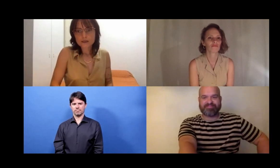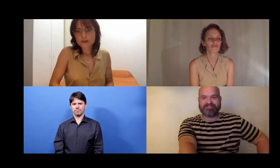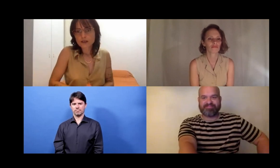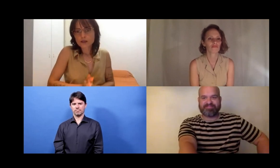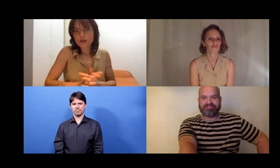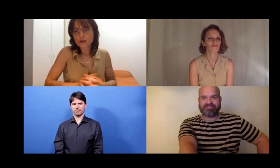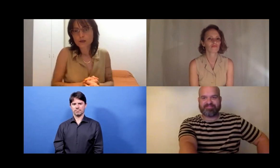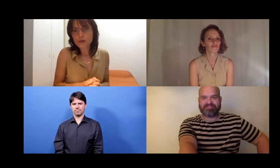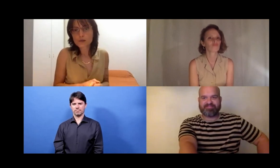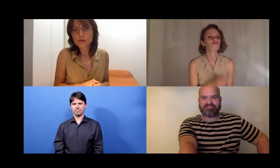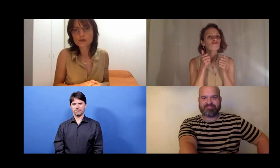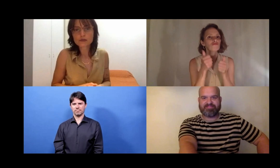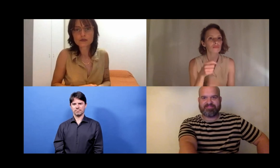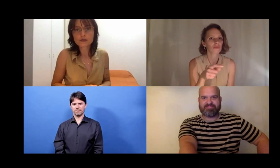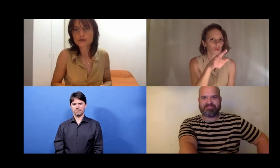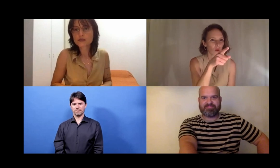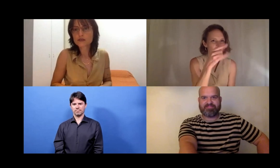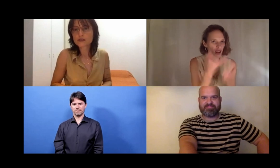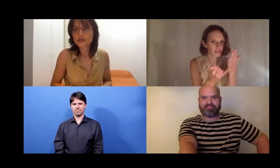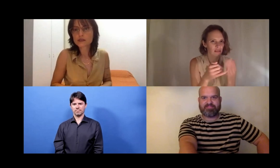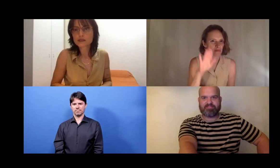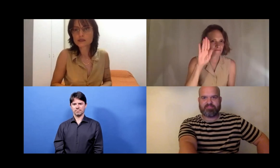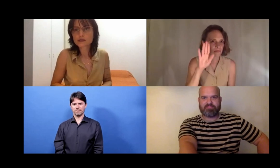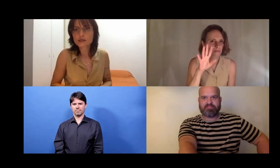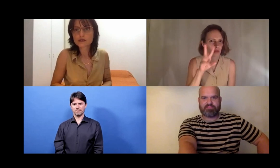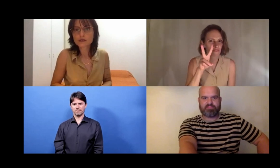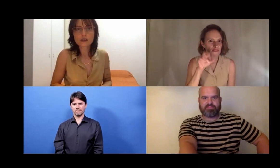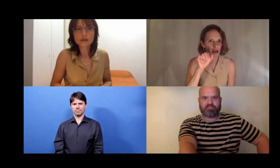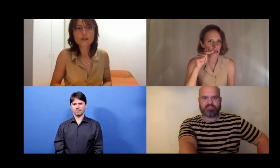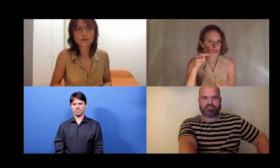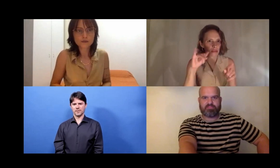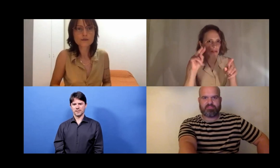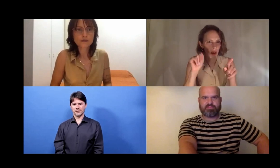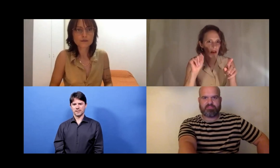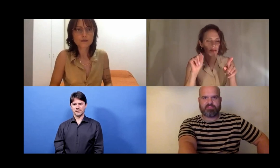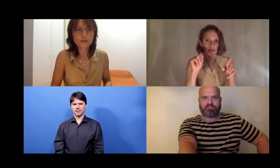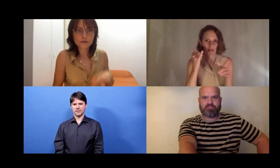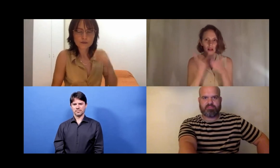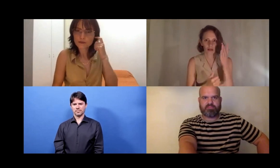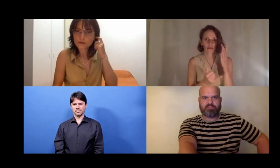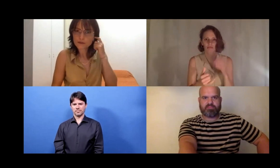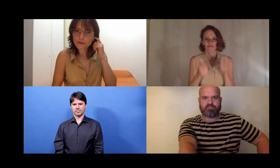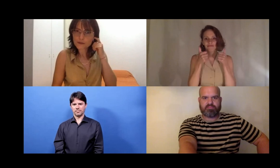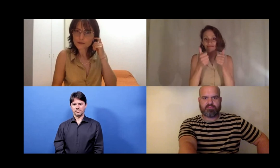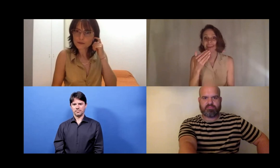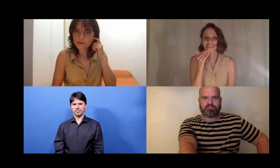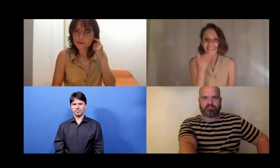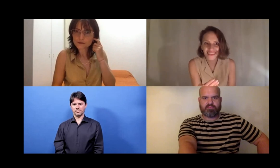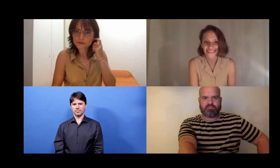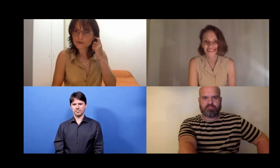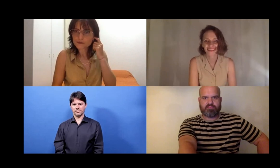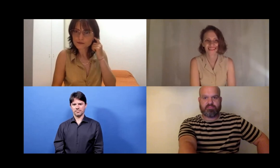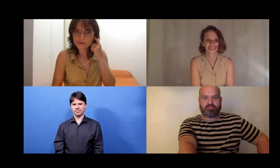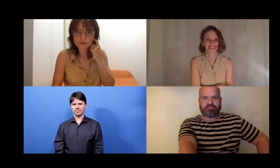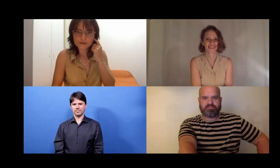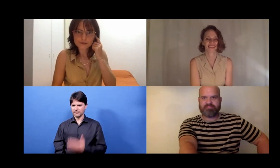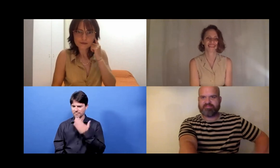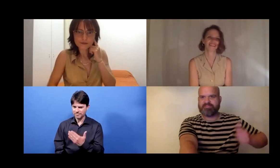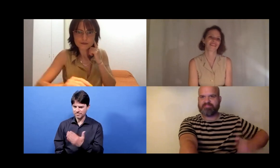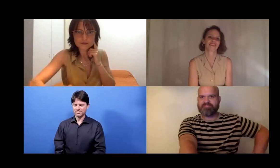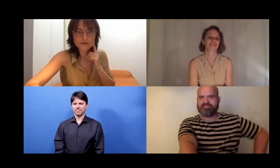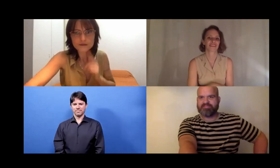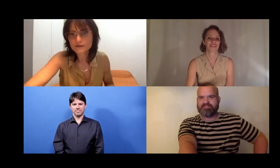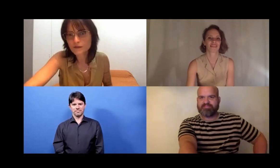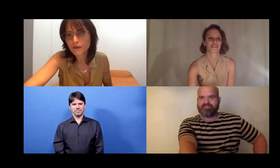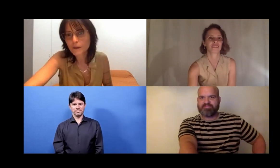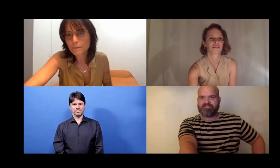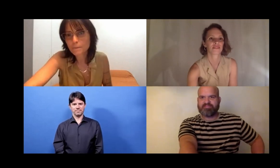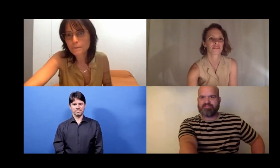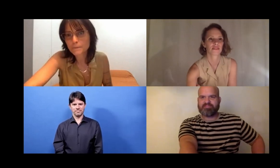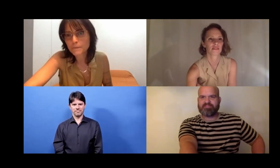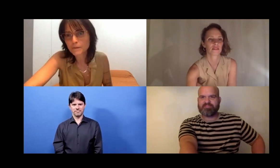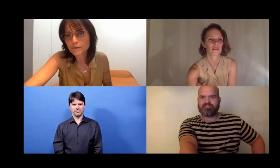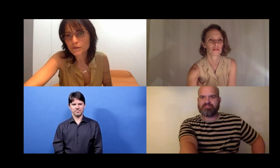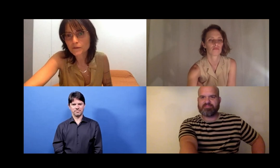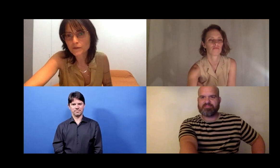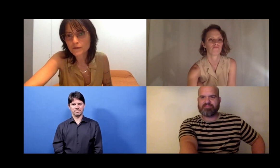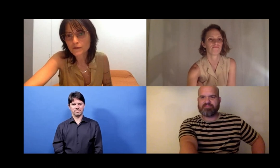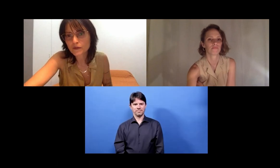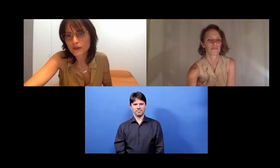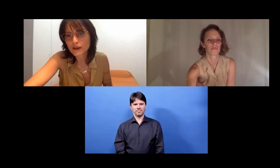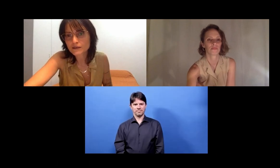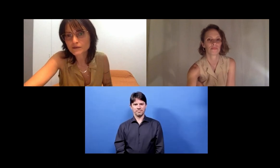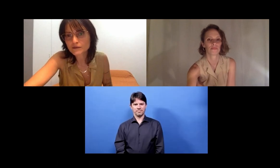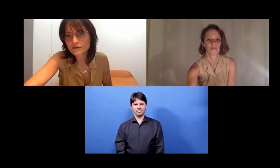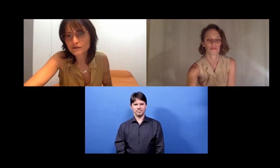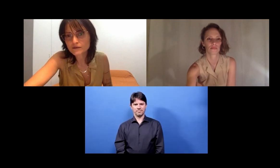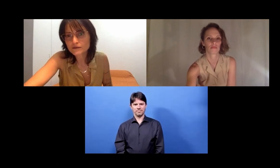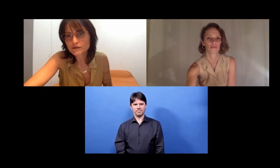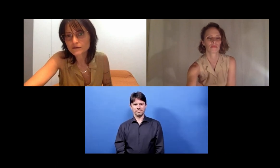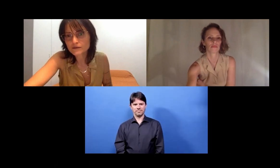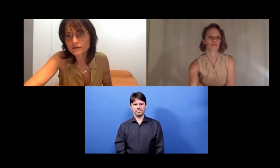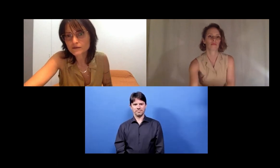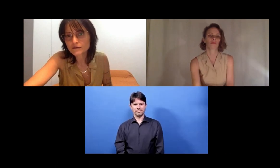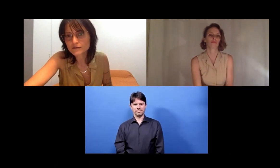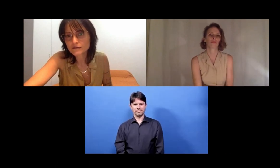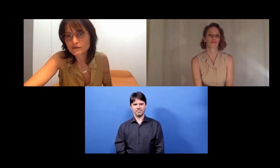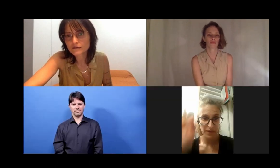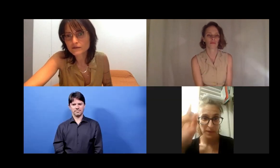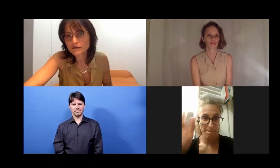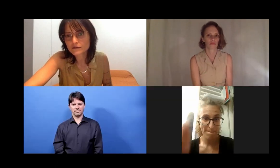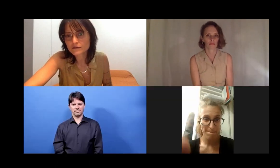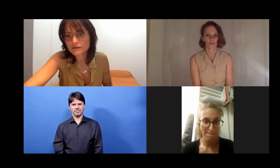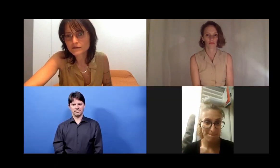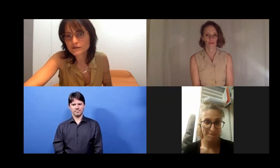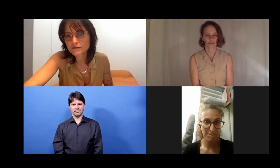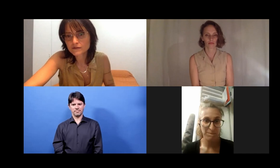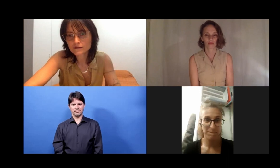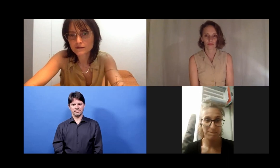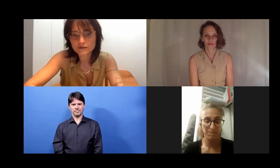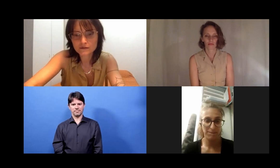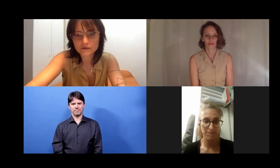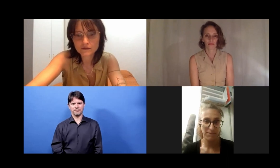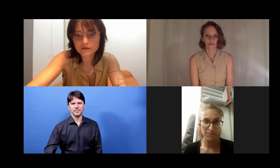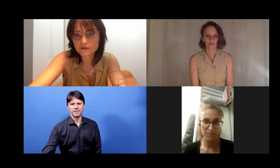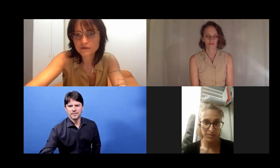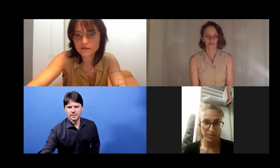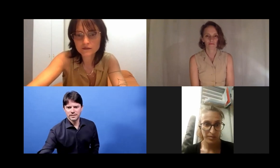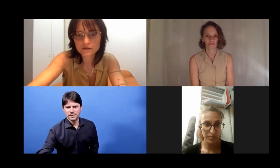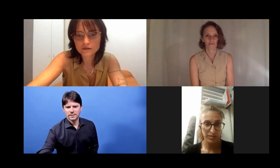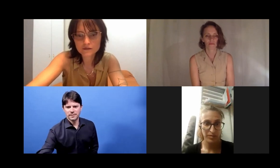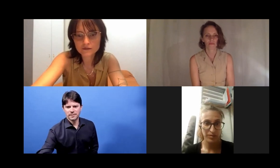Bo: Thank you so much. Thank you for your answer. Kassandra Wedel: There is one last raised hand.